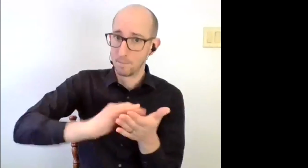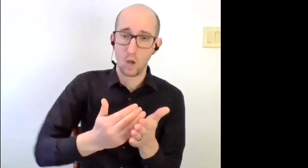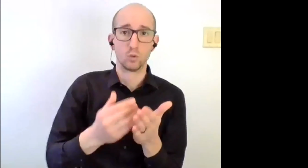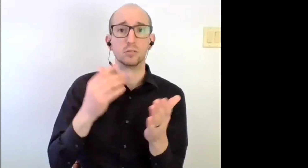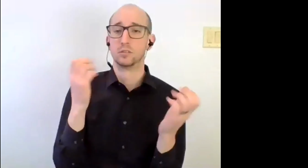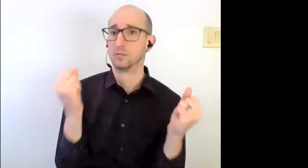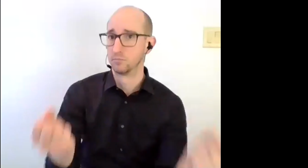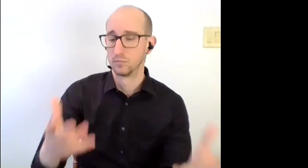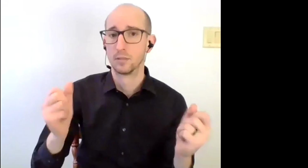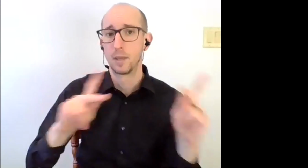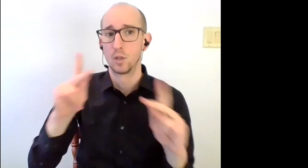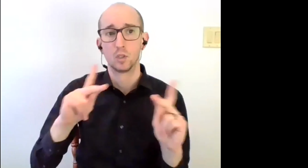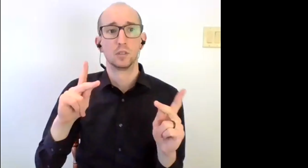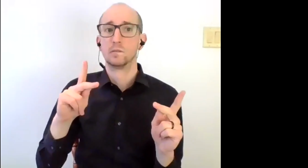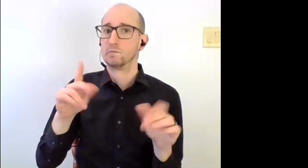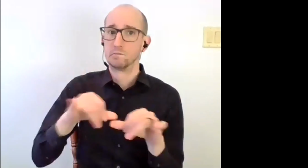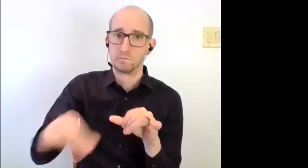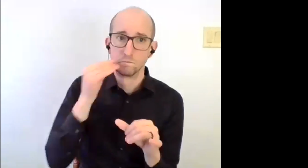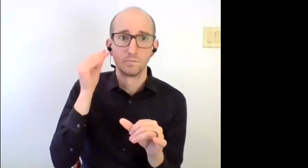at that scale, that amount, when